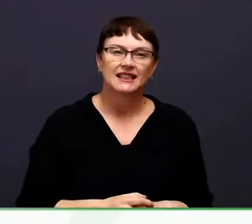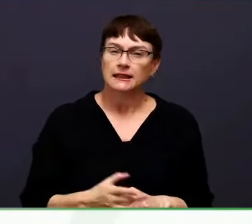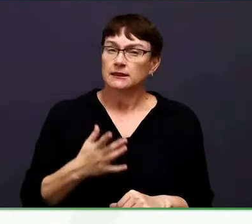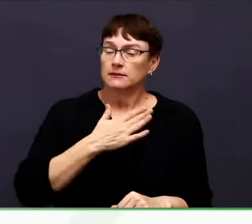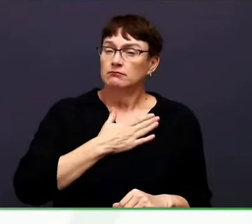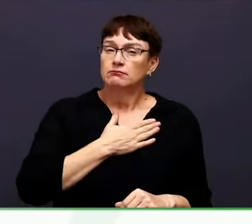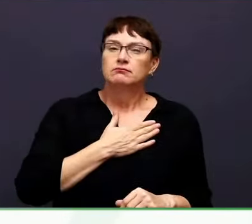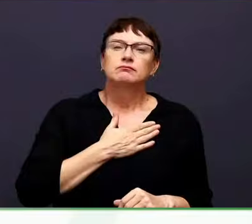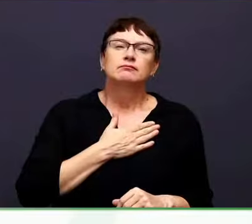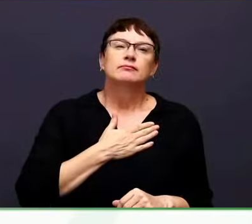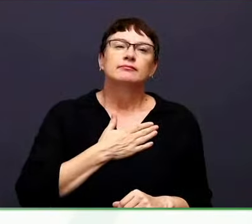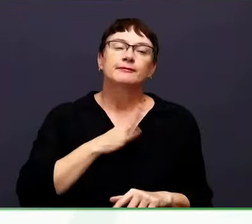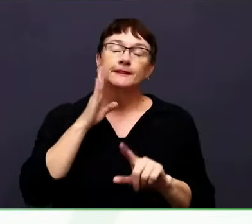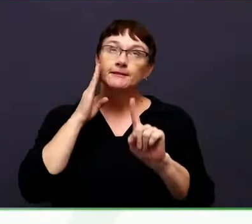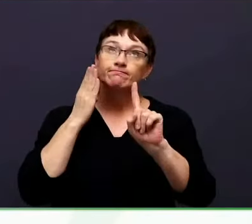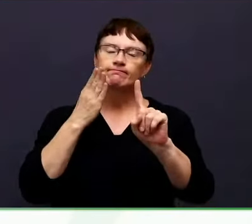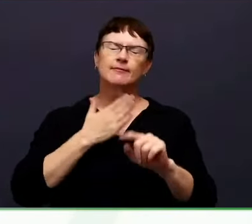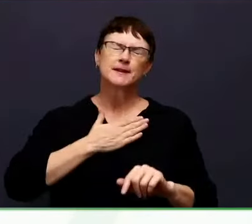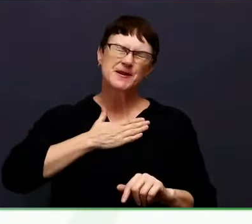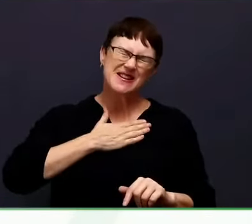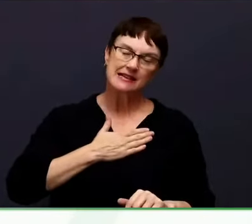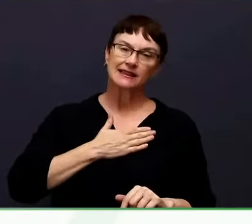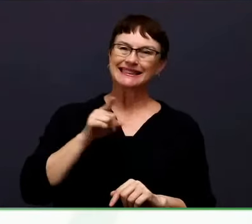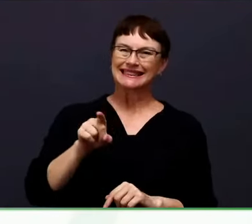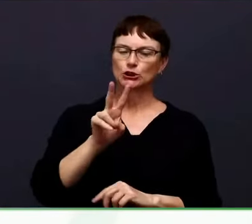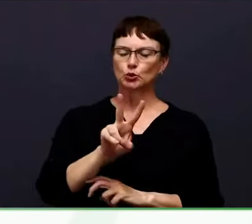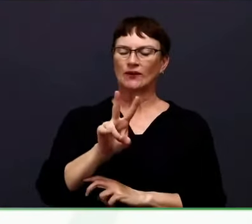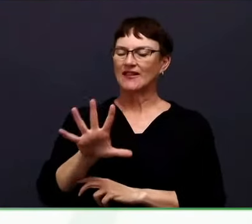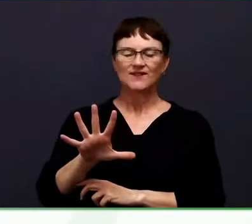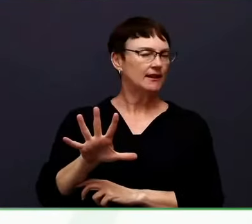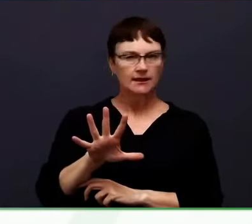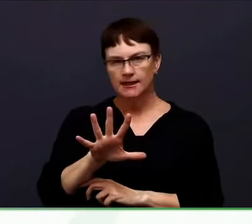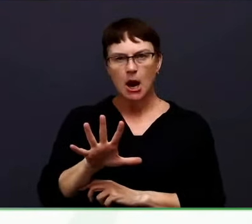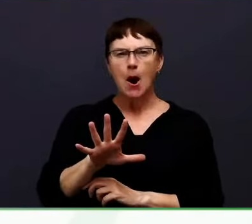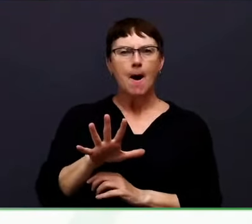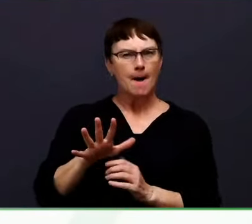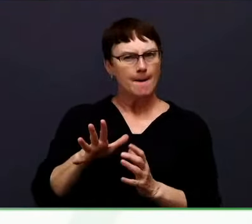Africa's with special needs and the facilitates of course on the subject.